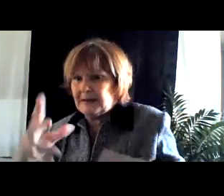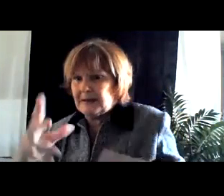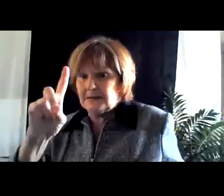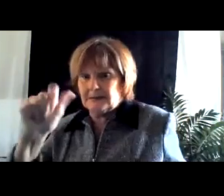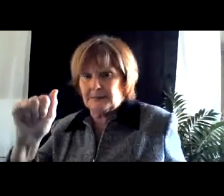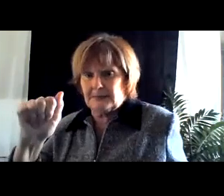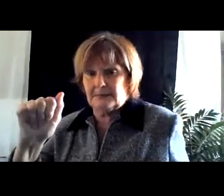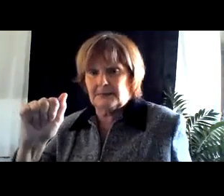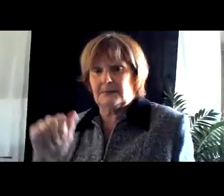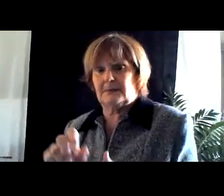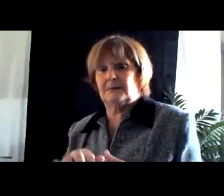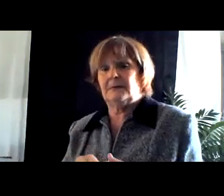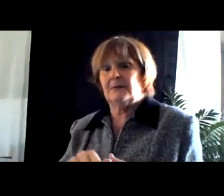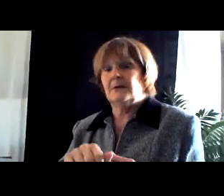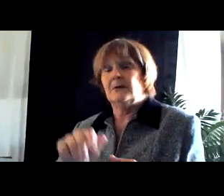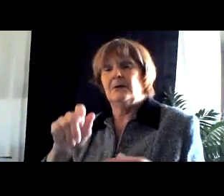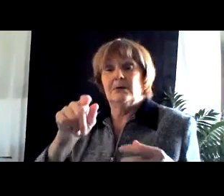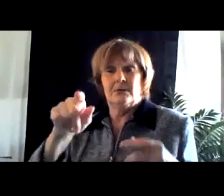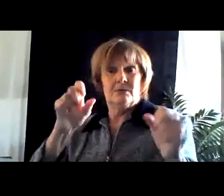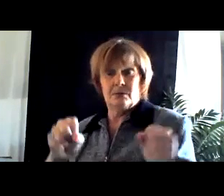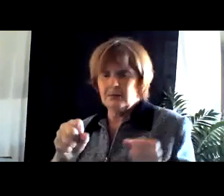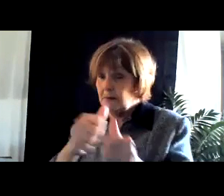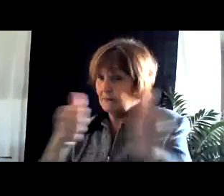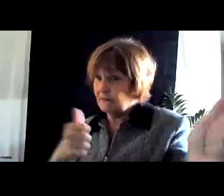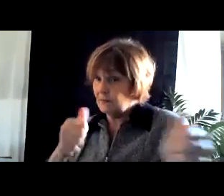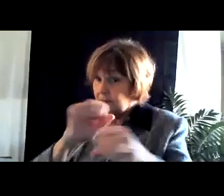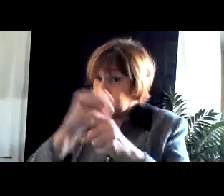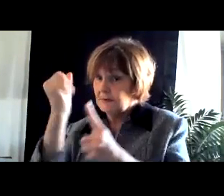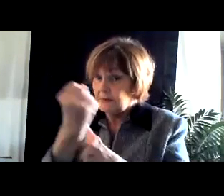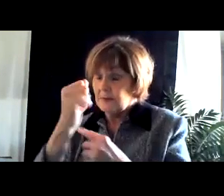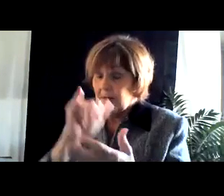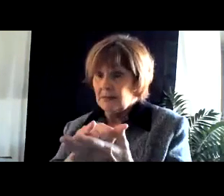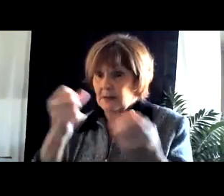And so we also want to avoid situations that can cause trauma like invasive questioning.